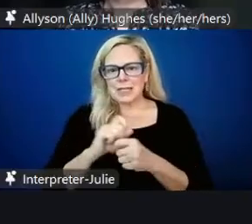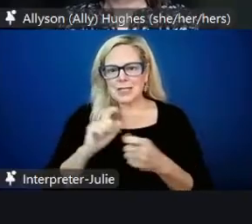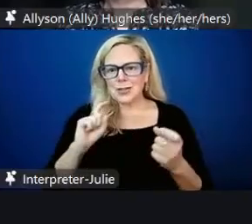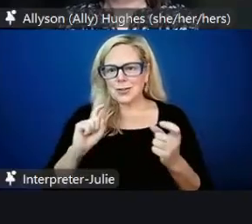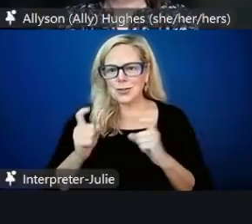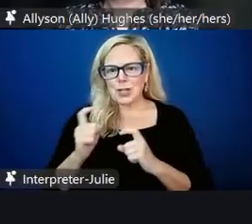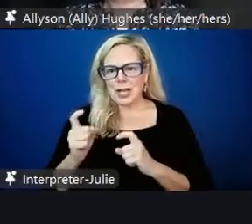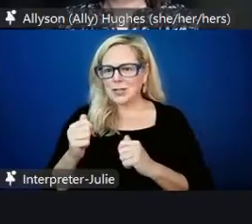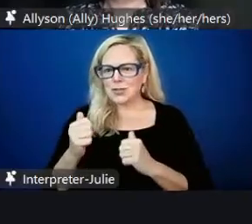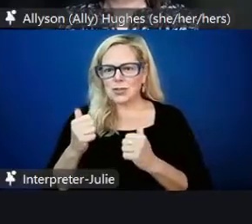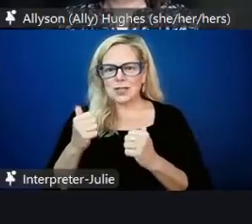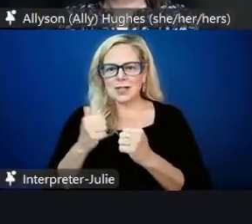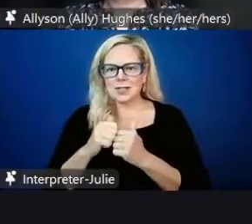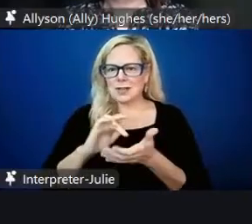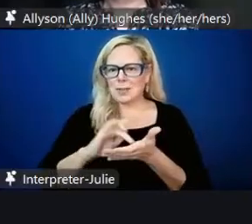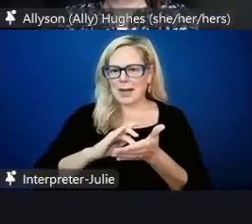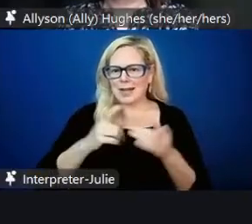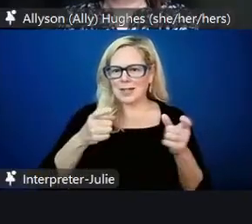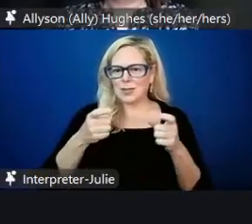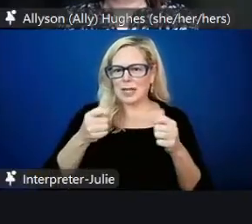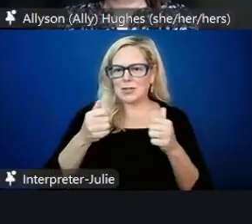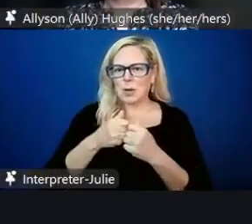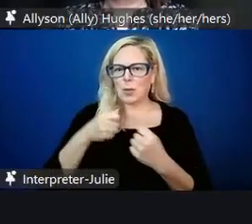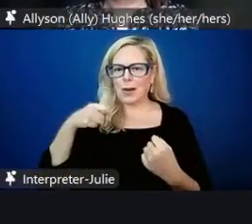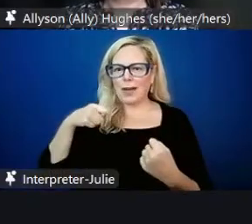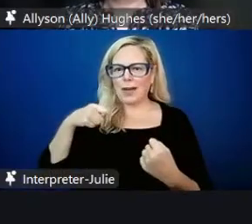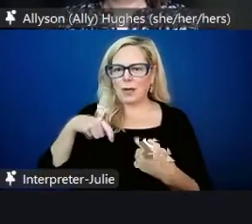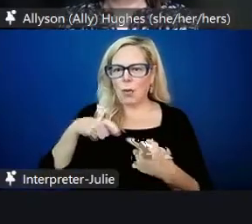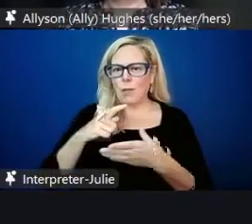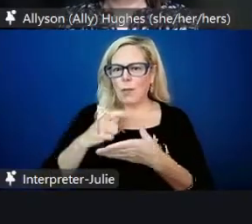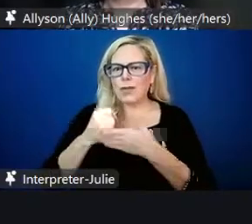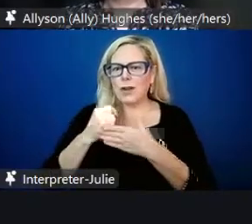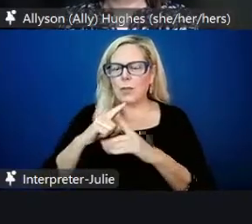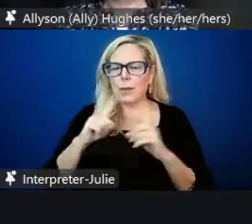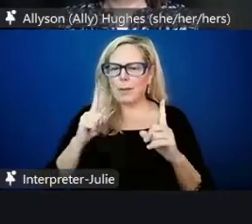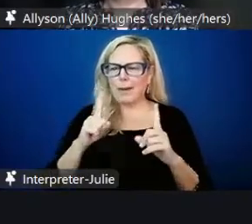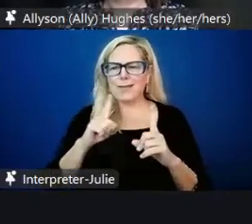It just takes a provider who knows a little bit about what research has been